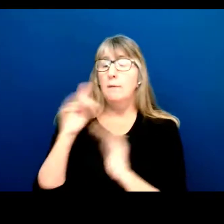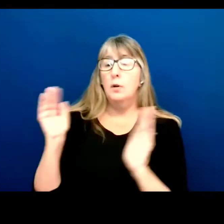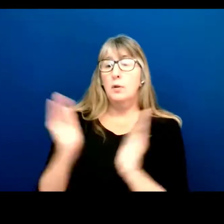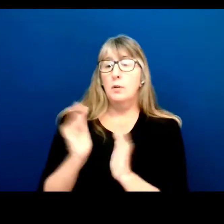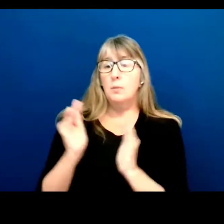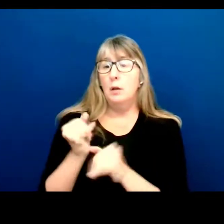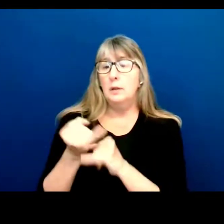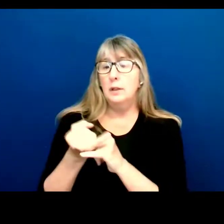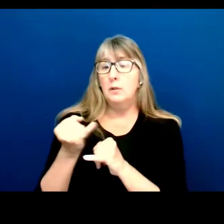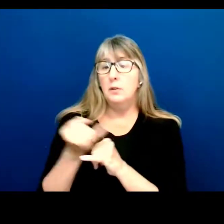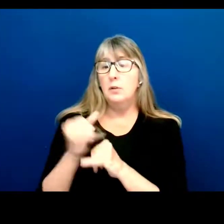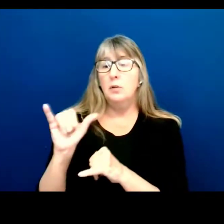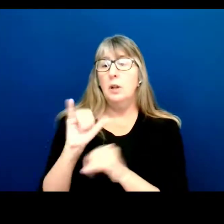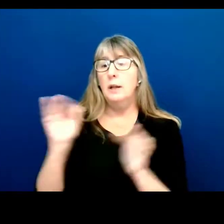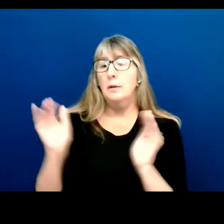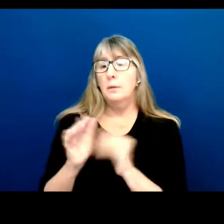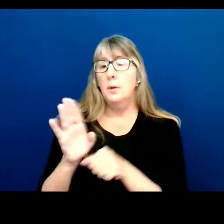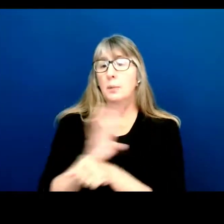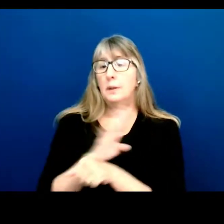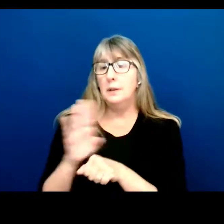like a small business institution,